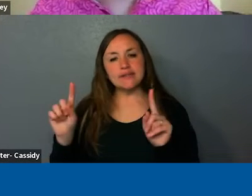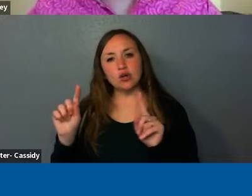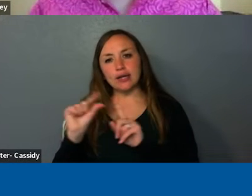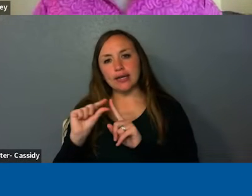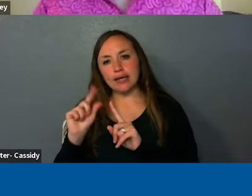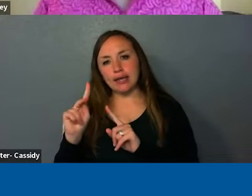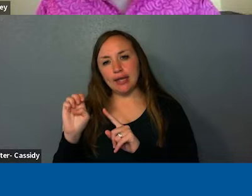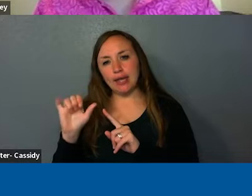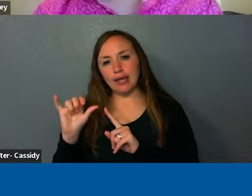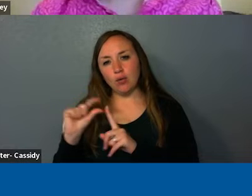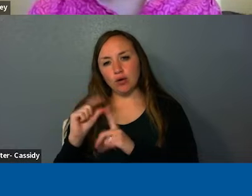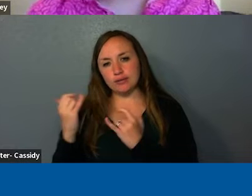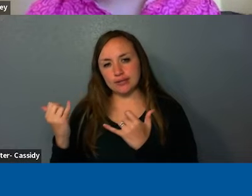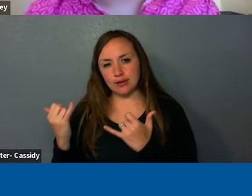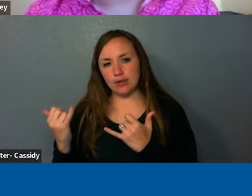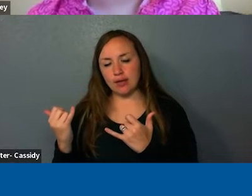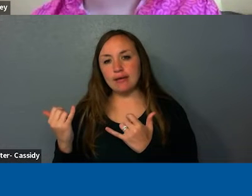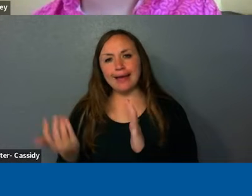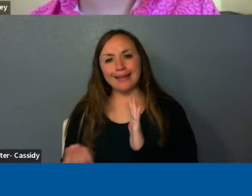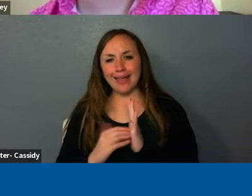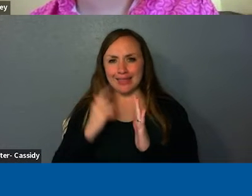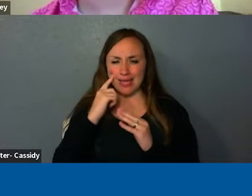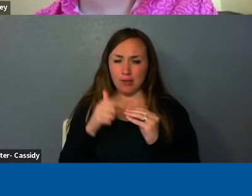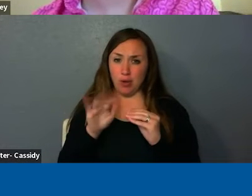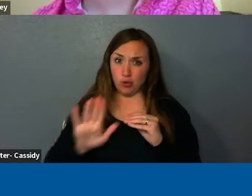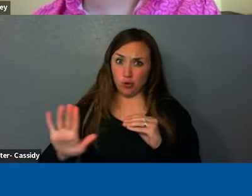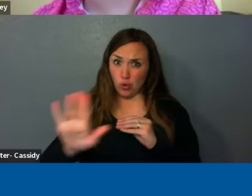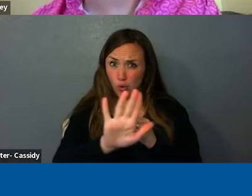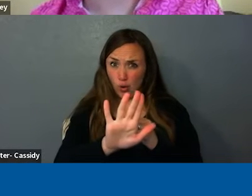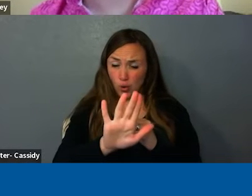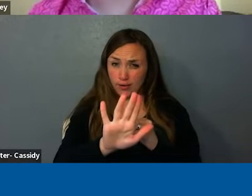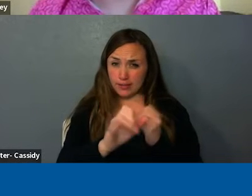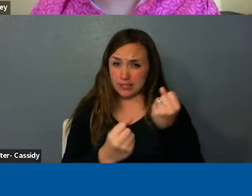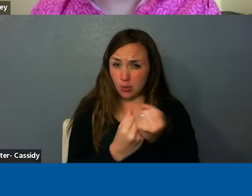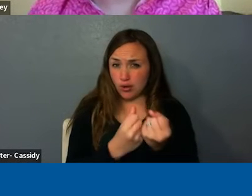Again, you know, think about who you're supporting and why and which approach you want to use.